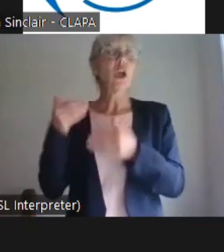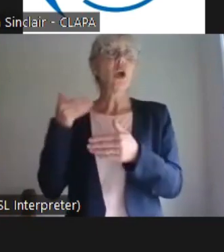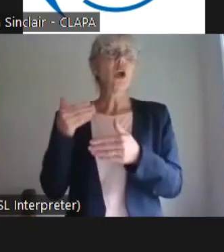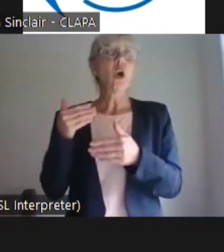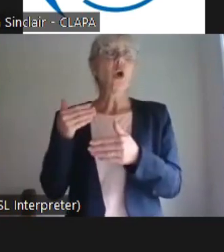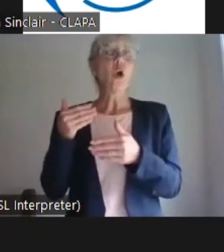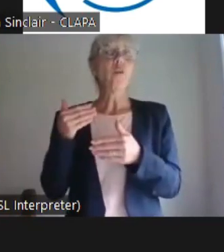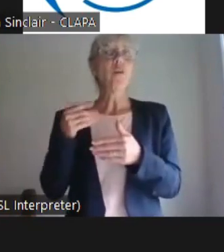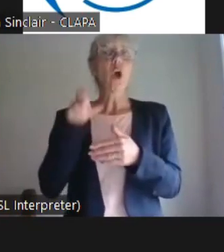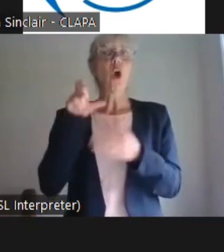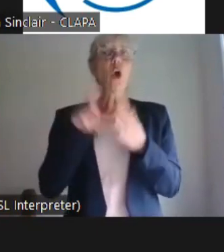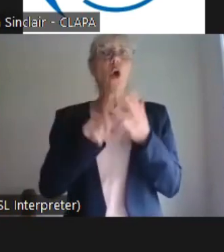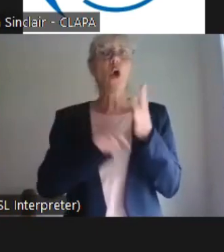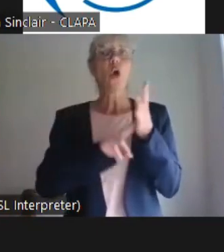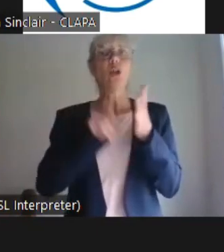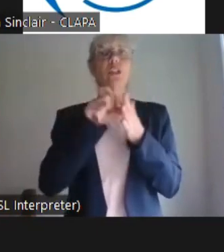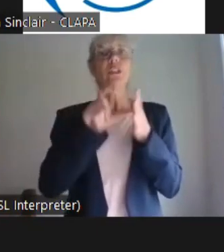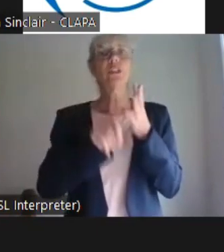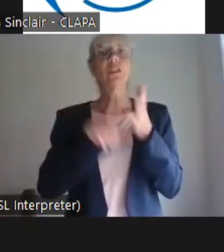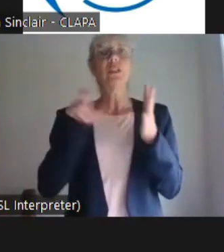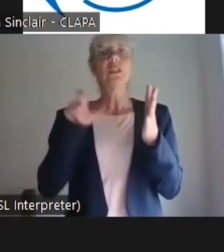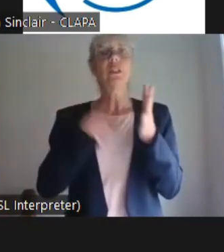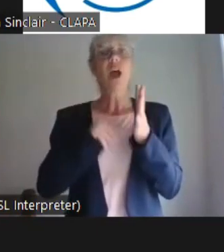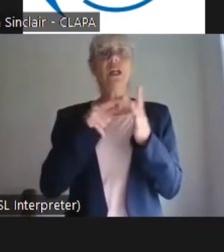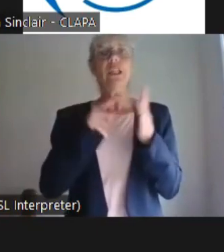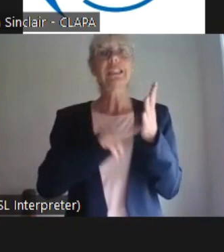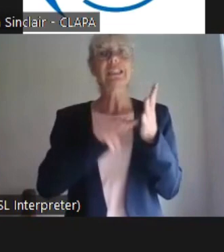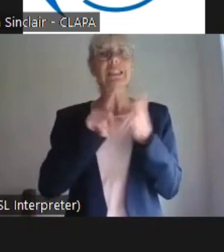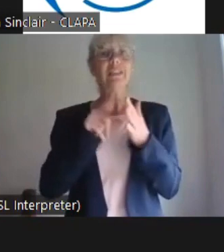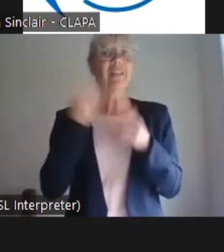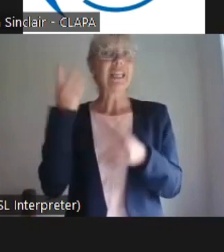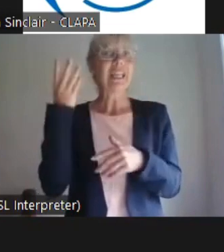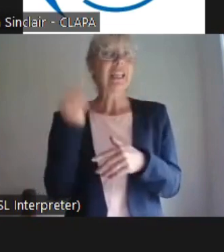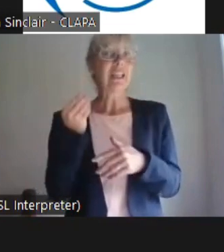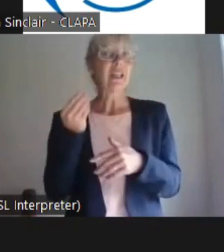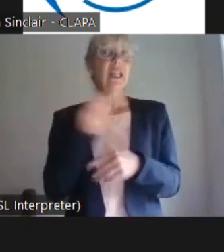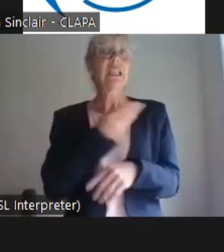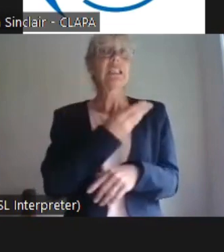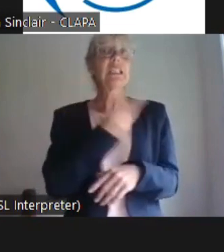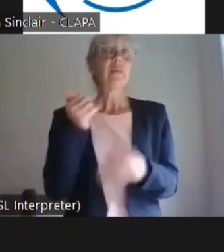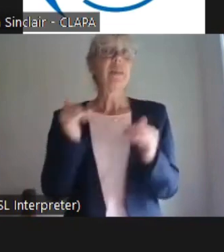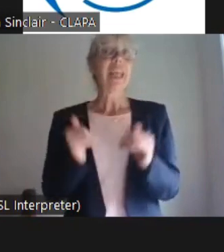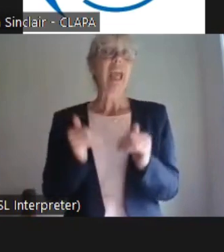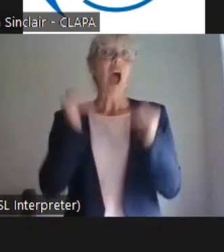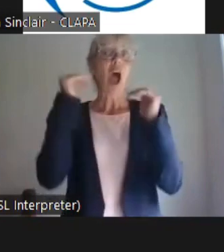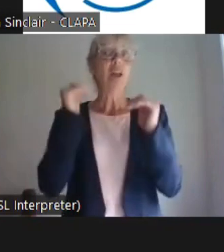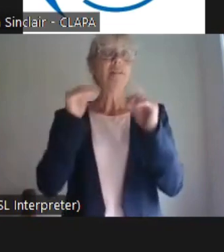those two things are linked conversely some of the high frequency frequency sounds like